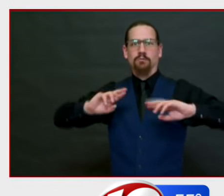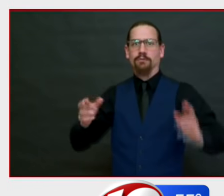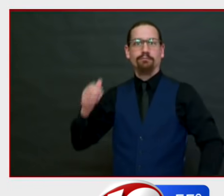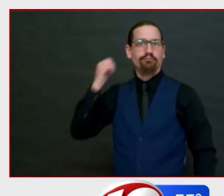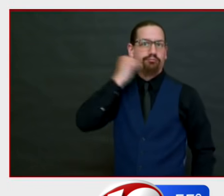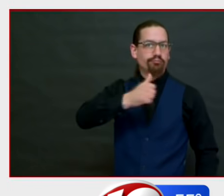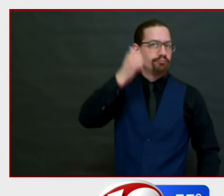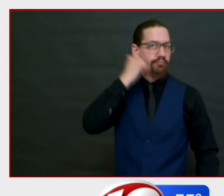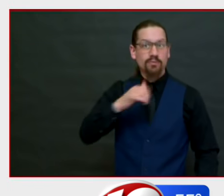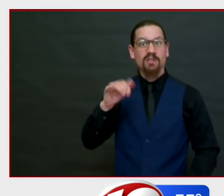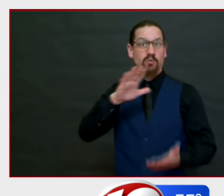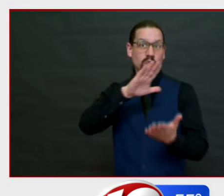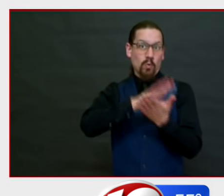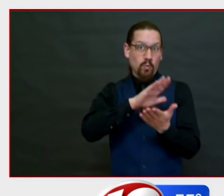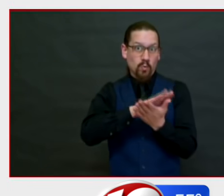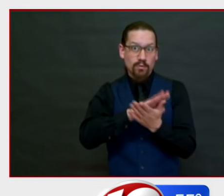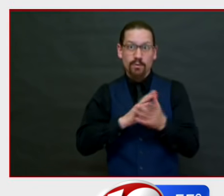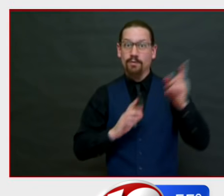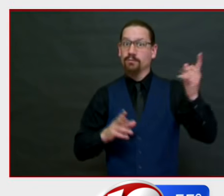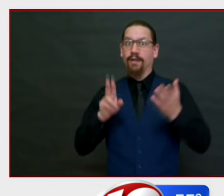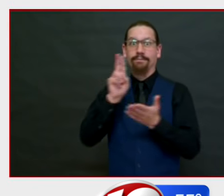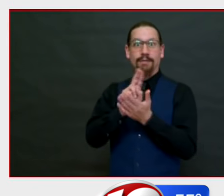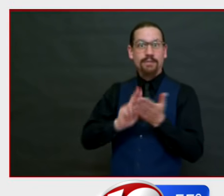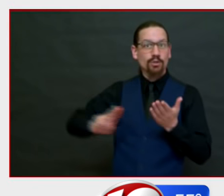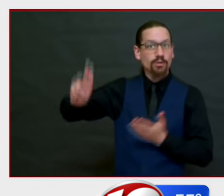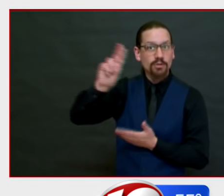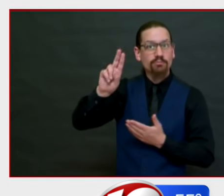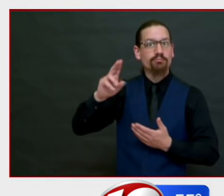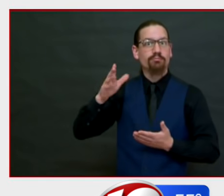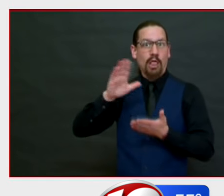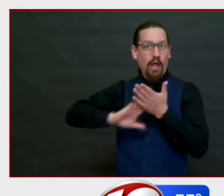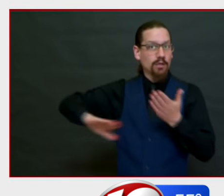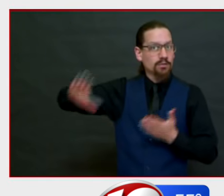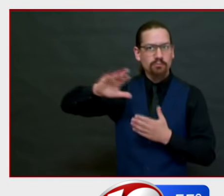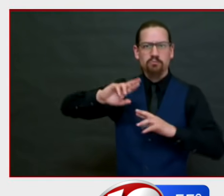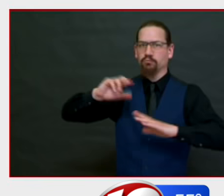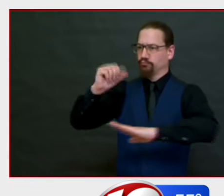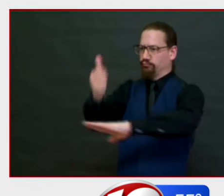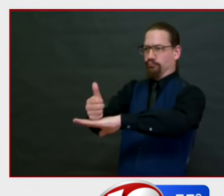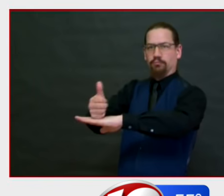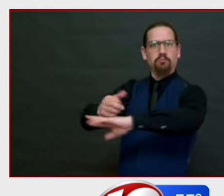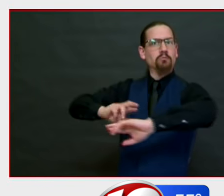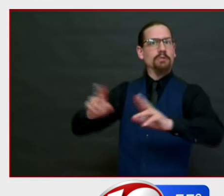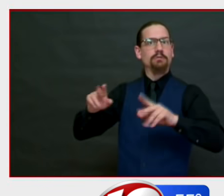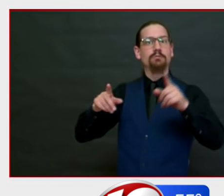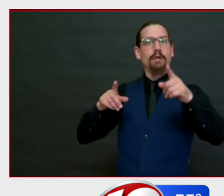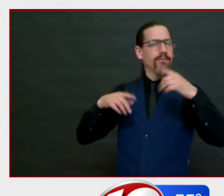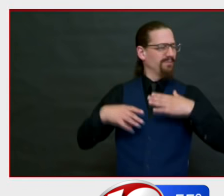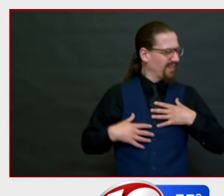CONTACT WORKPLACES. WHAT IS THAT?